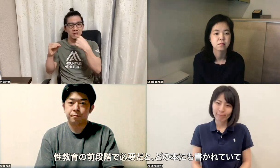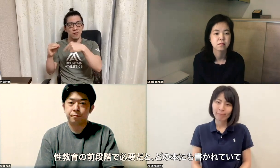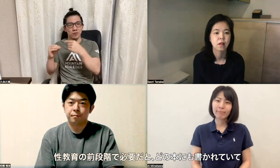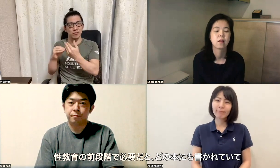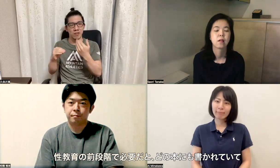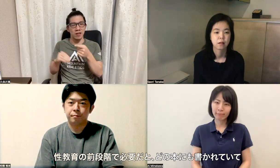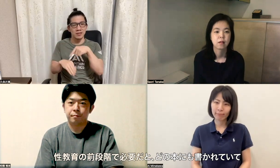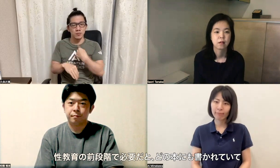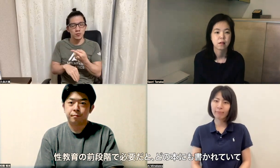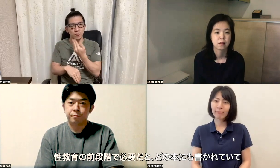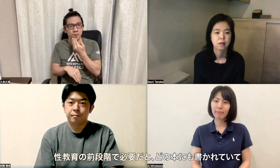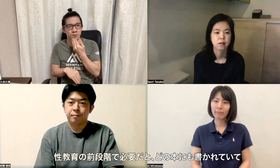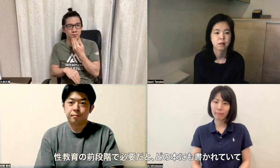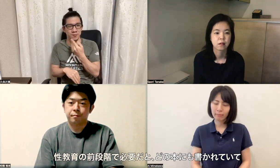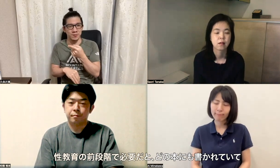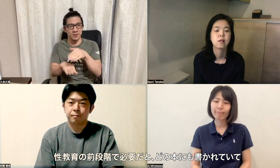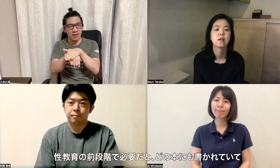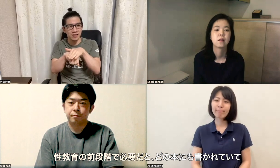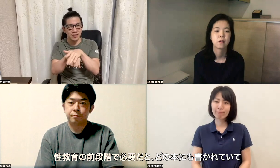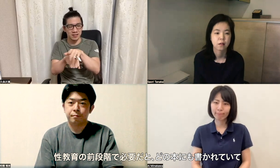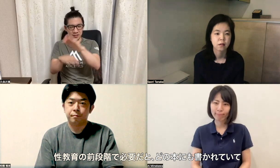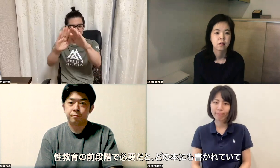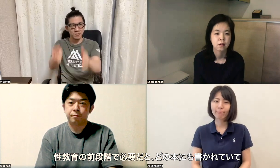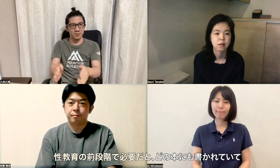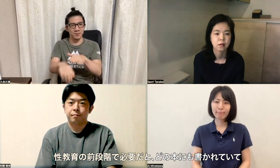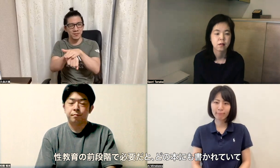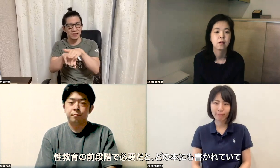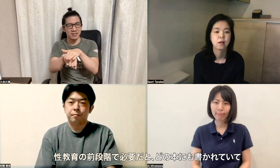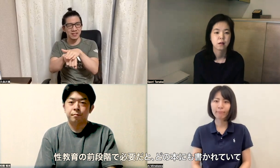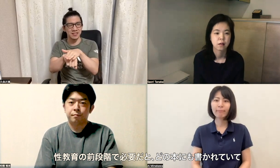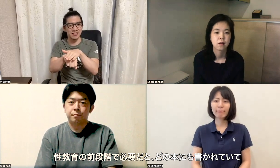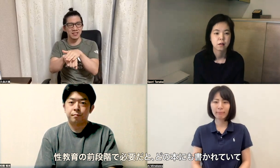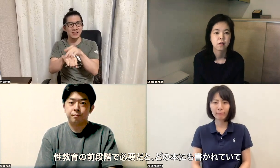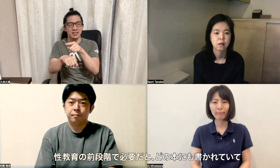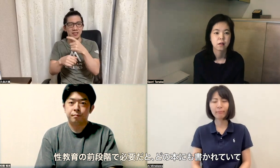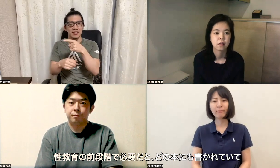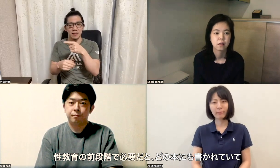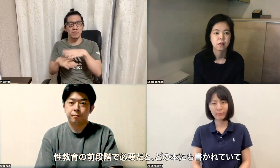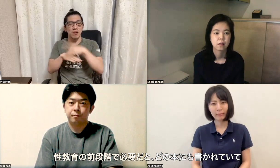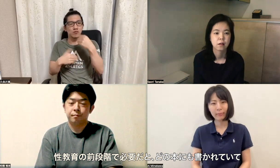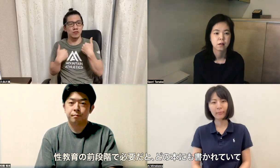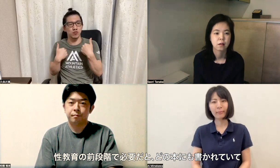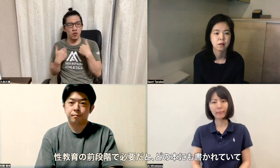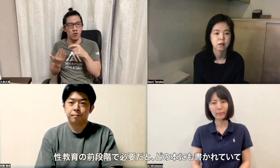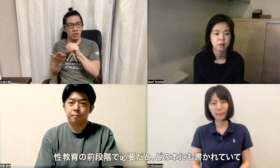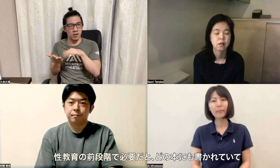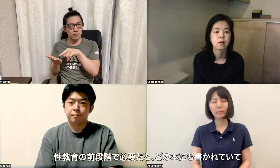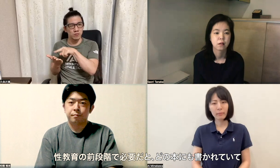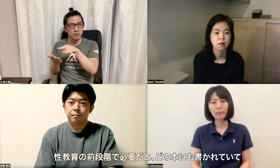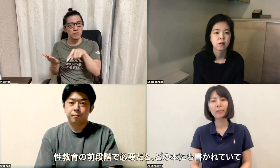as a preliminary step to sex education.